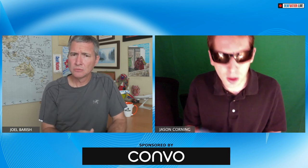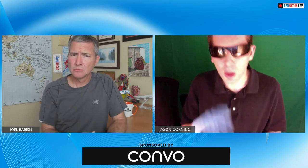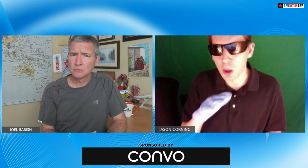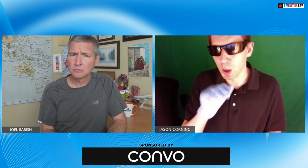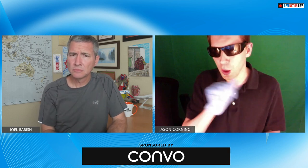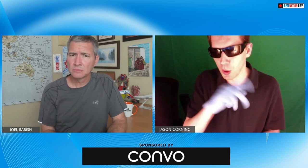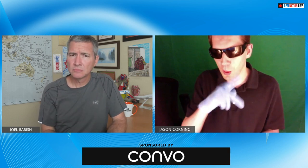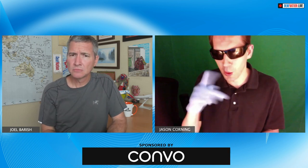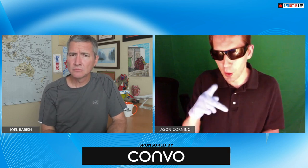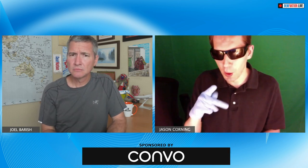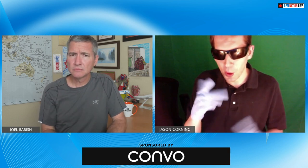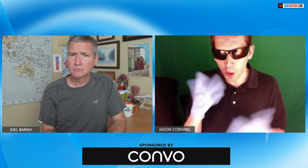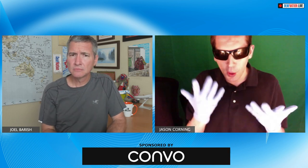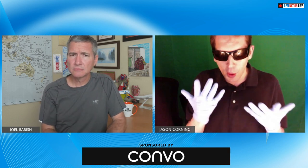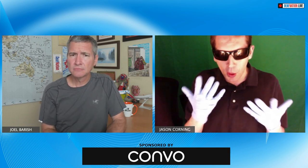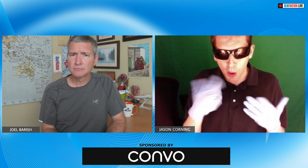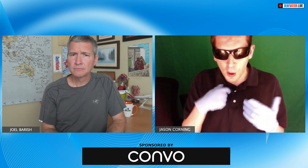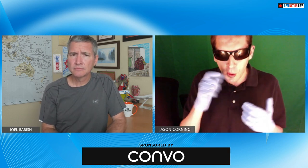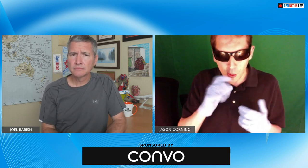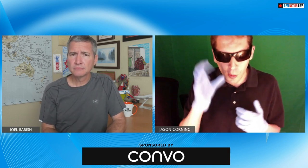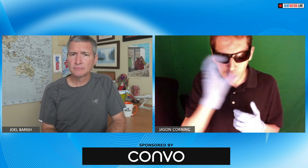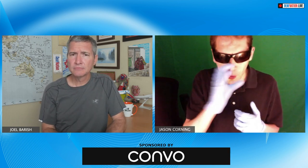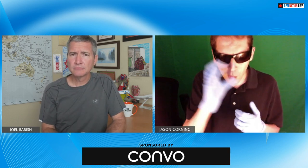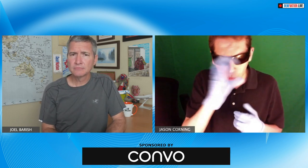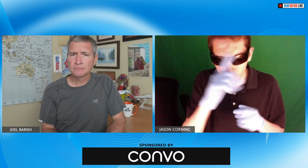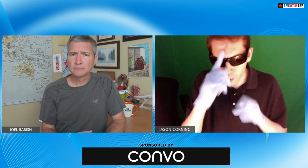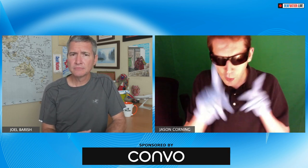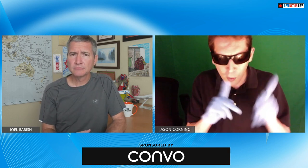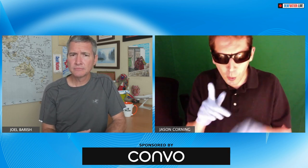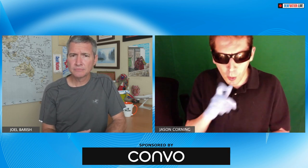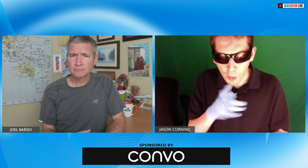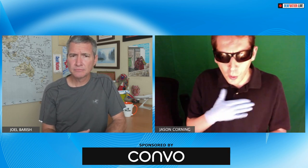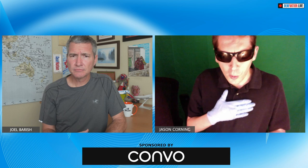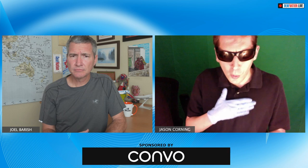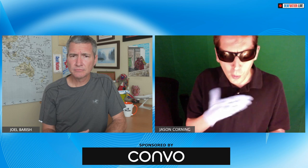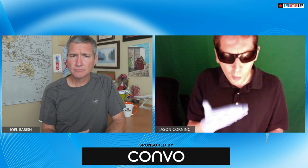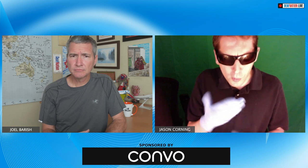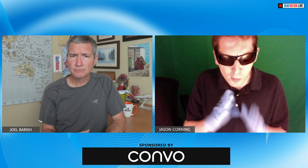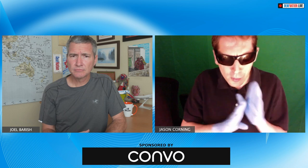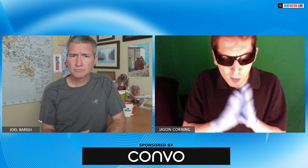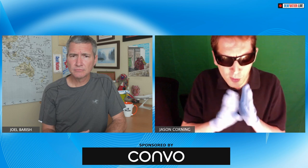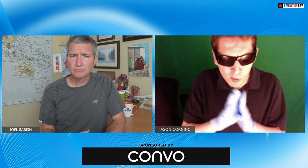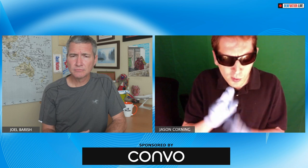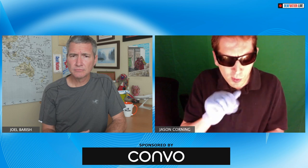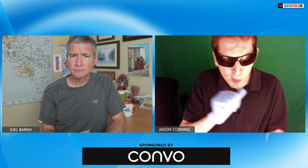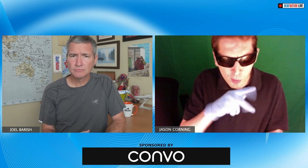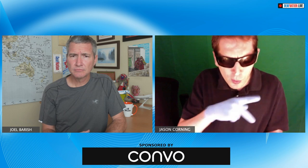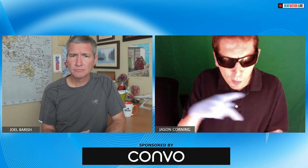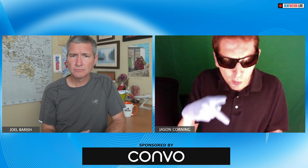for the app, I have to find people who are willing to assist with developing the app